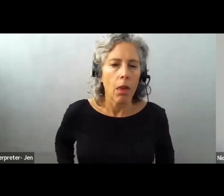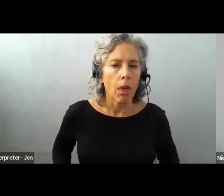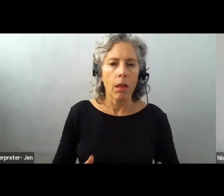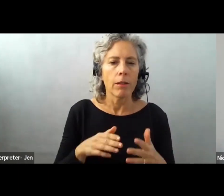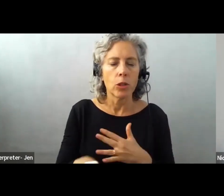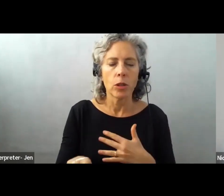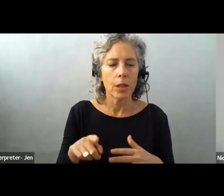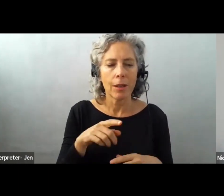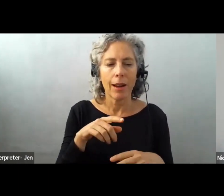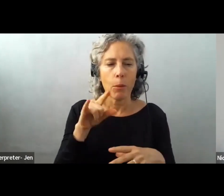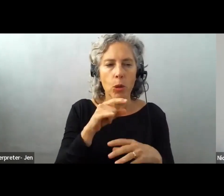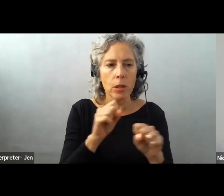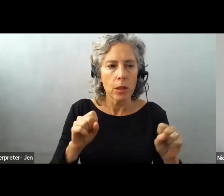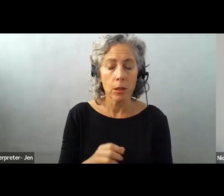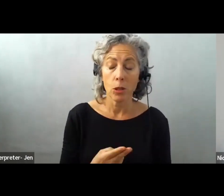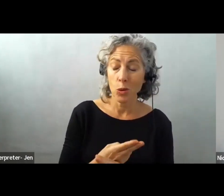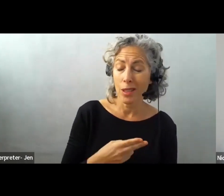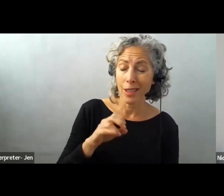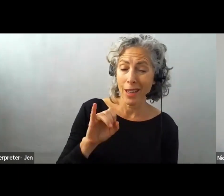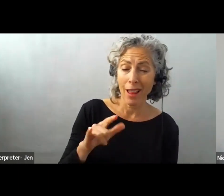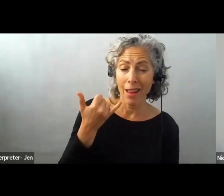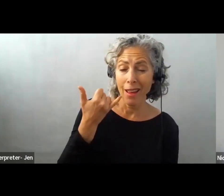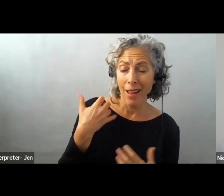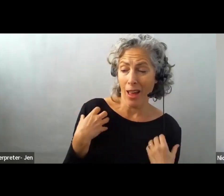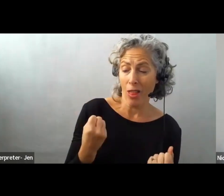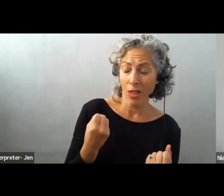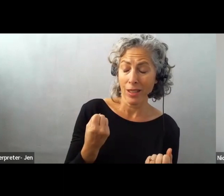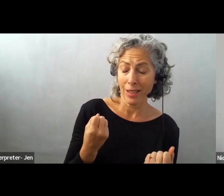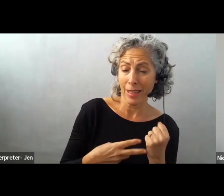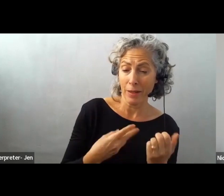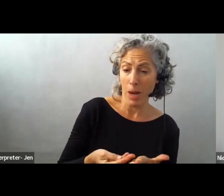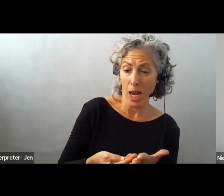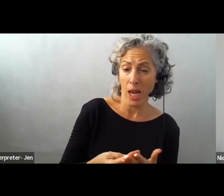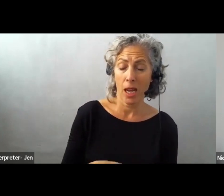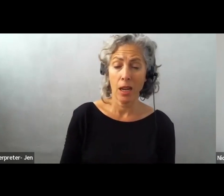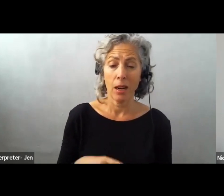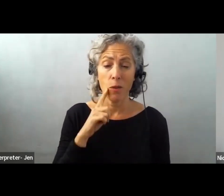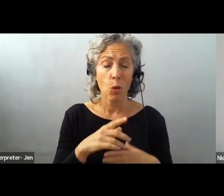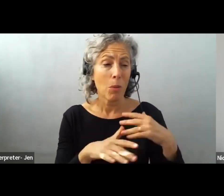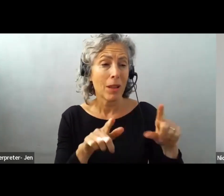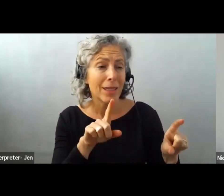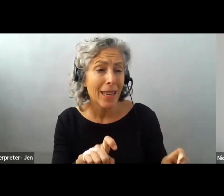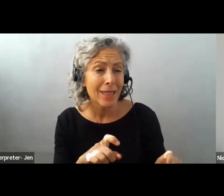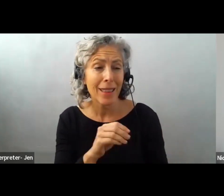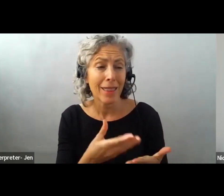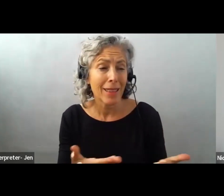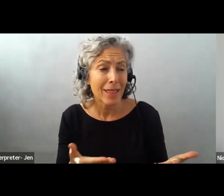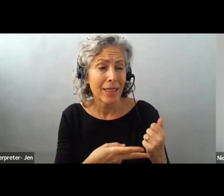telehealth because it saves money on transit when it comes to simple things like blood test. Lastly, as far as what was